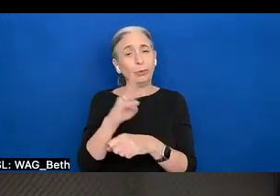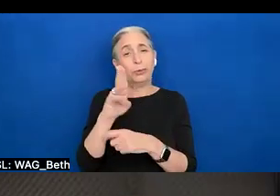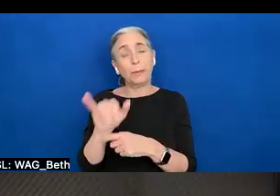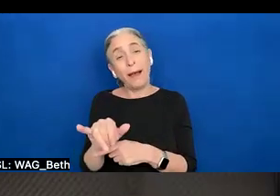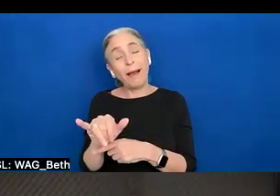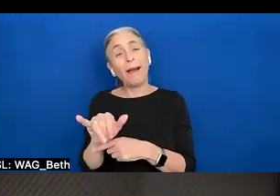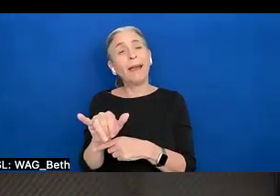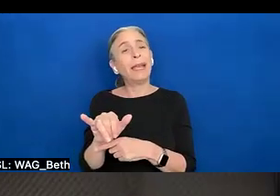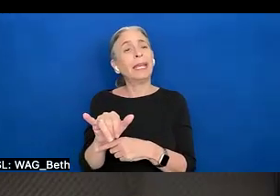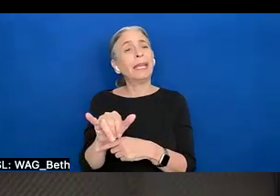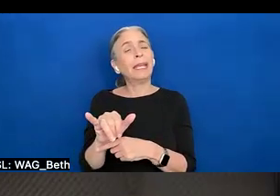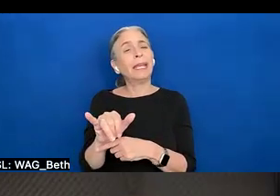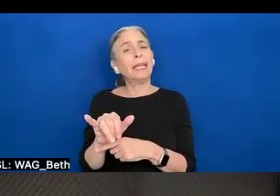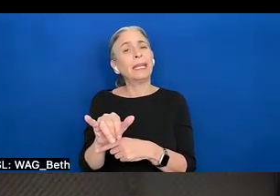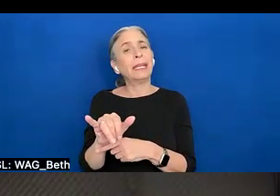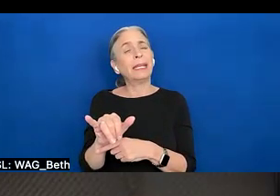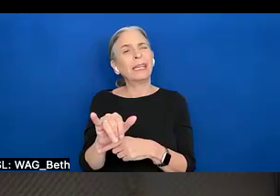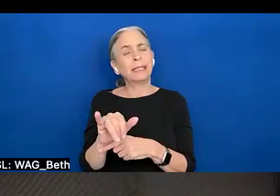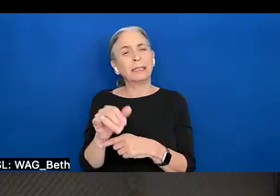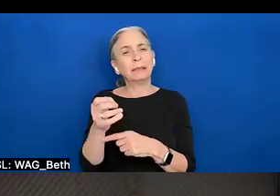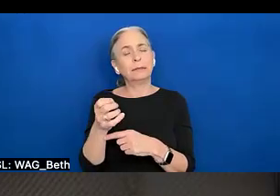devices when you search for a document.